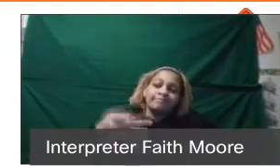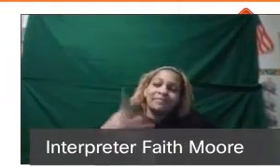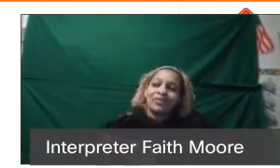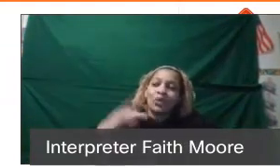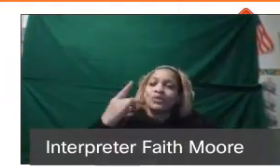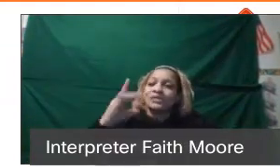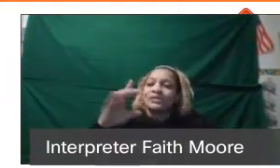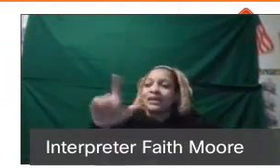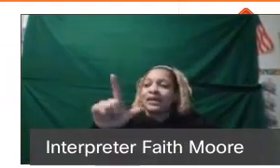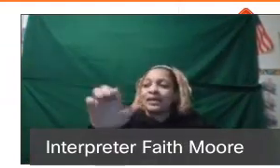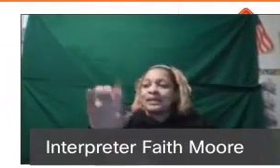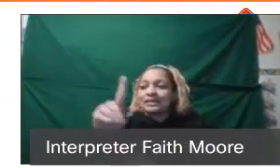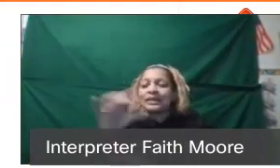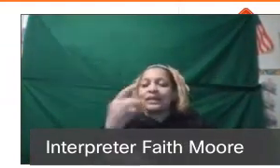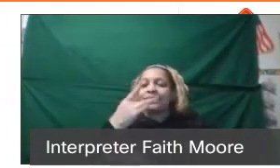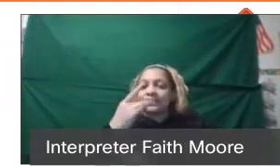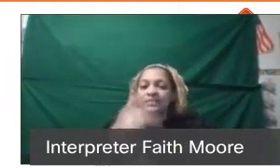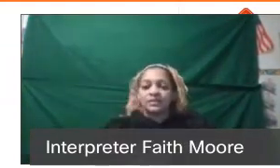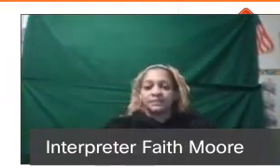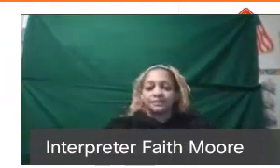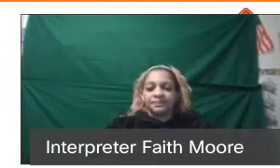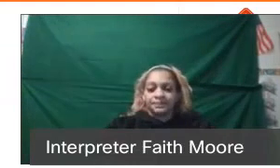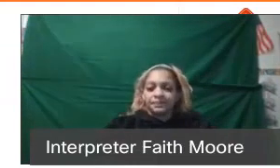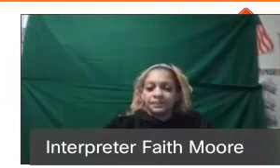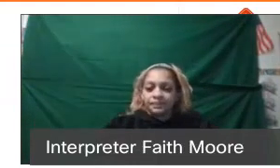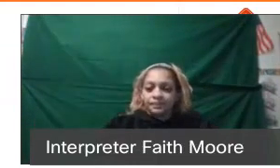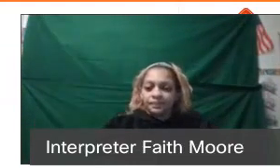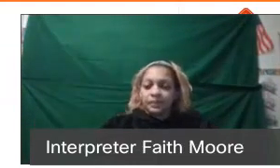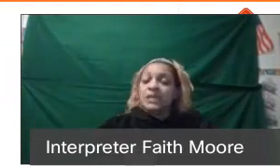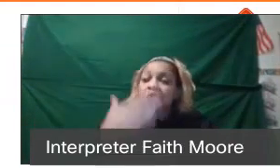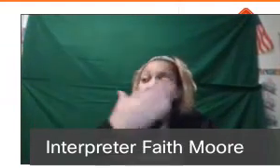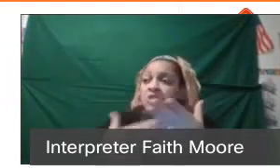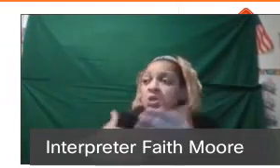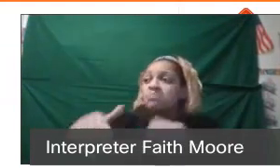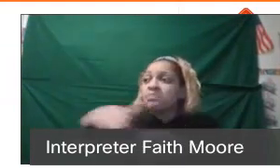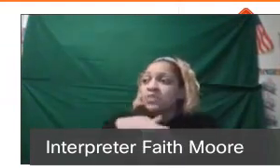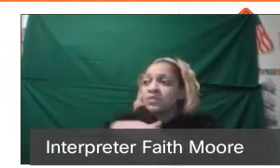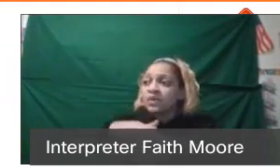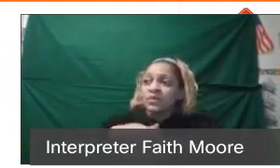And at some locations where we do now have existing.